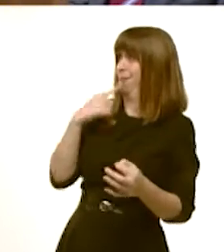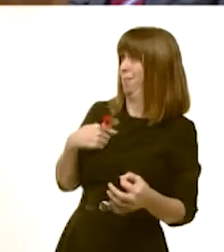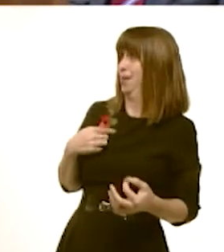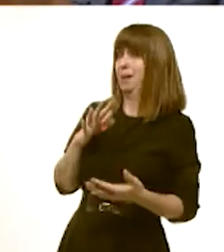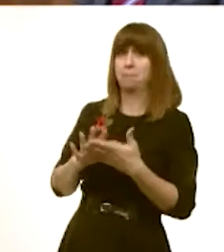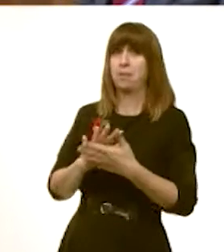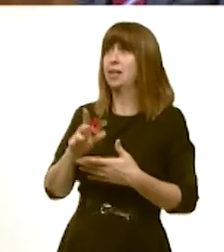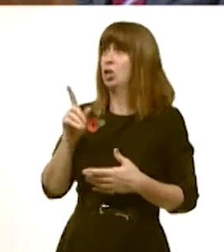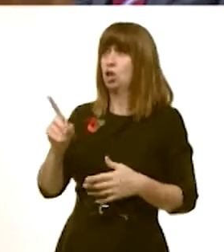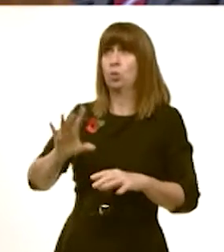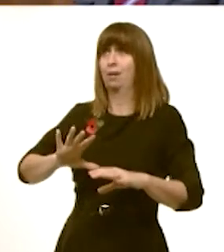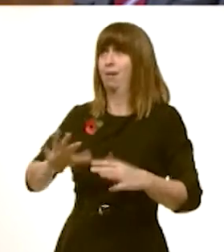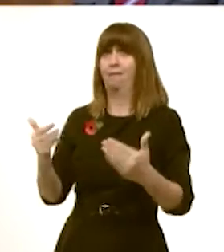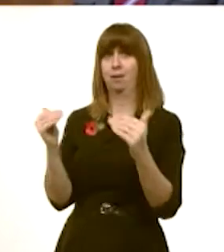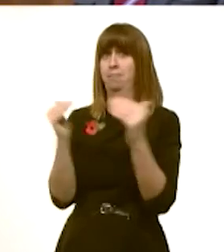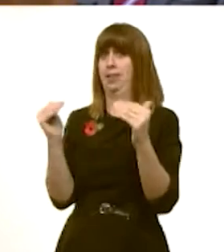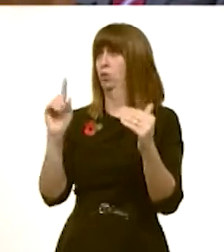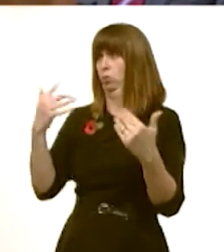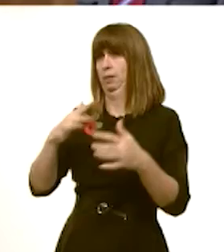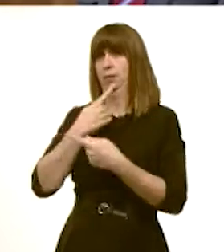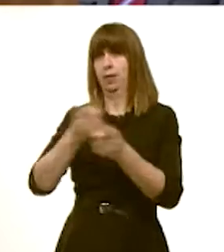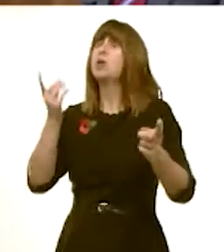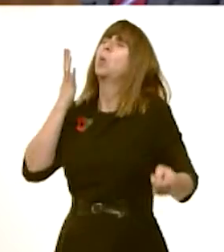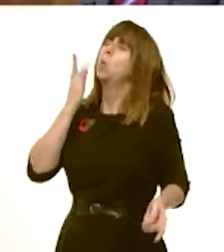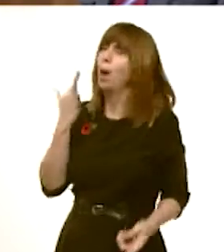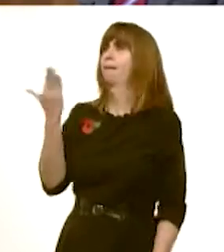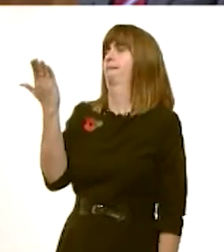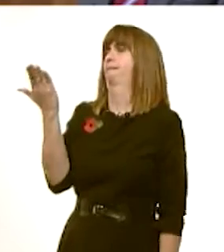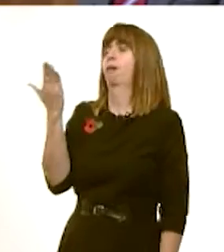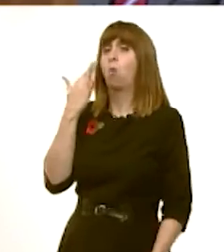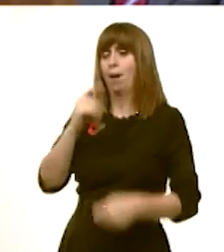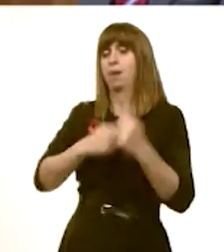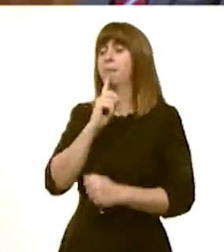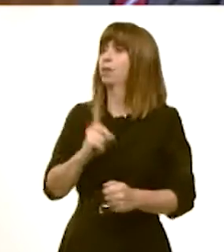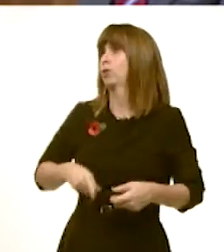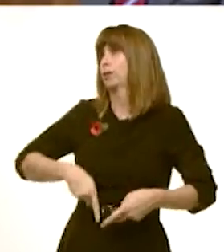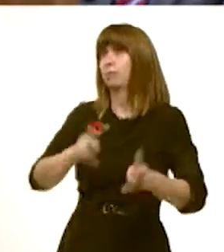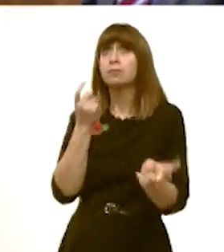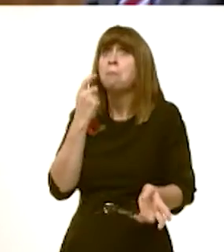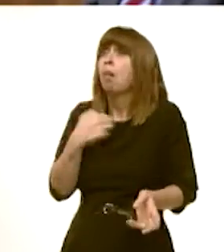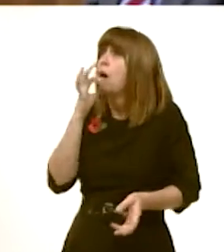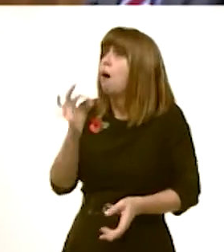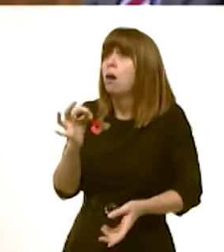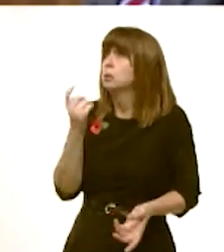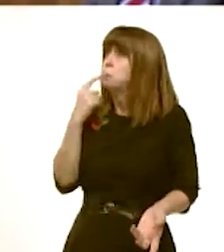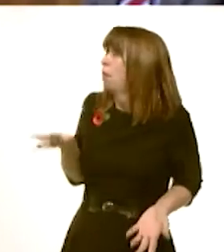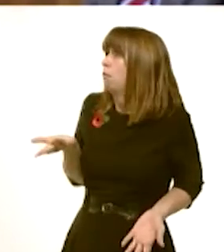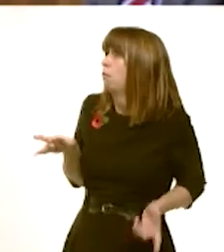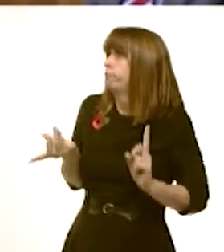Tell us when the main line in south Wales will be electrified. Thatís a simple question and thus far, we have no answer.